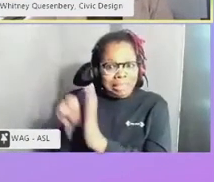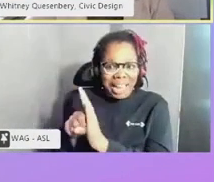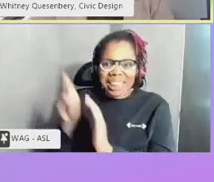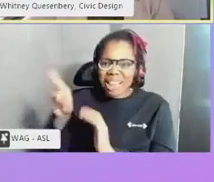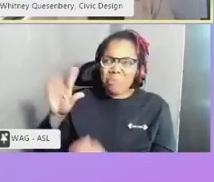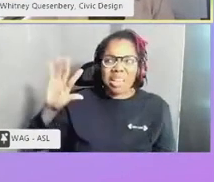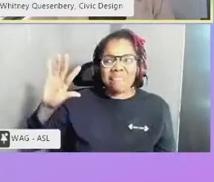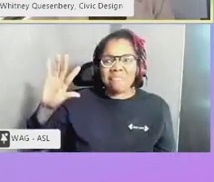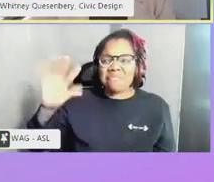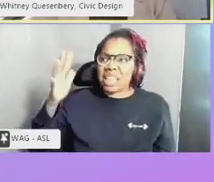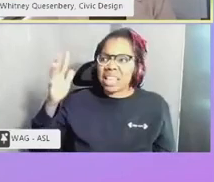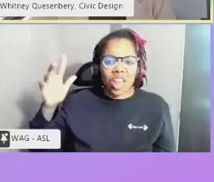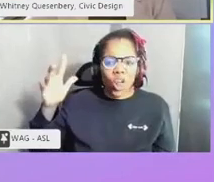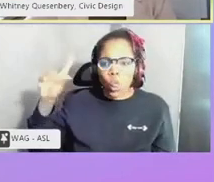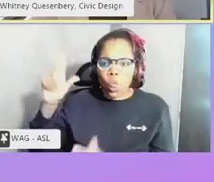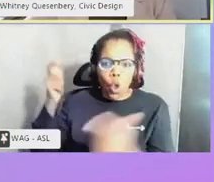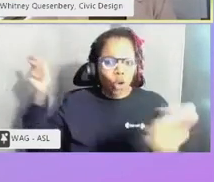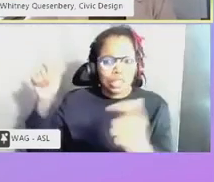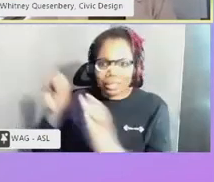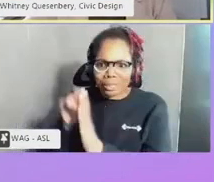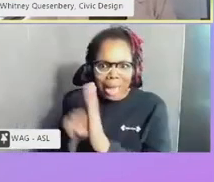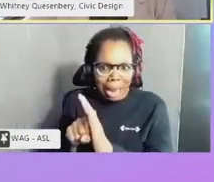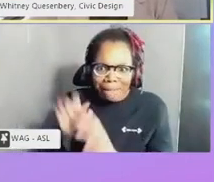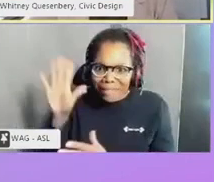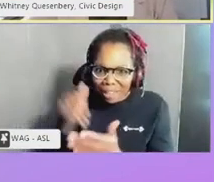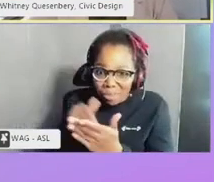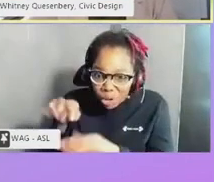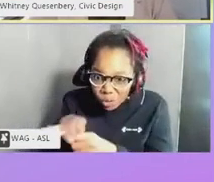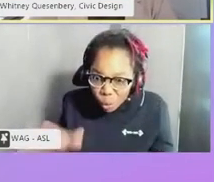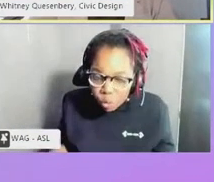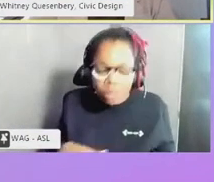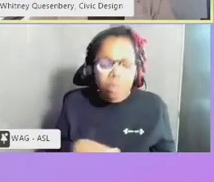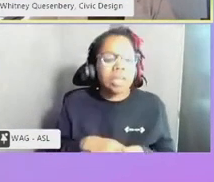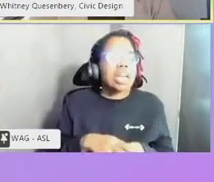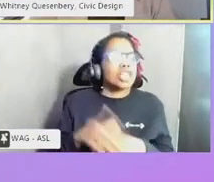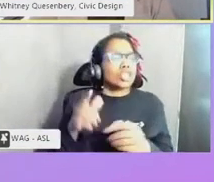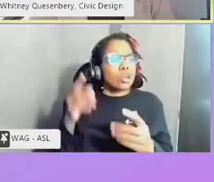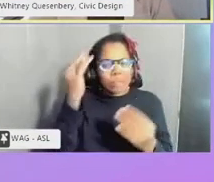have. They have 5,000,000 voters. They would be the 7th or 8th largest state if they